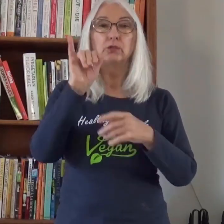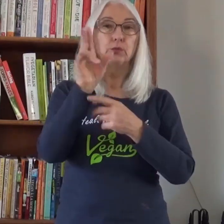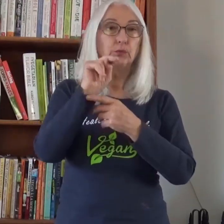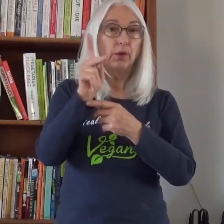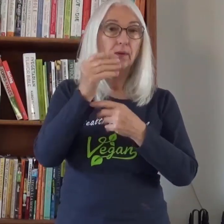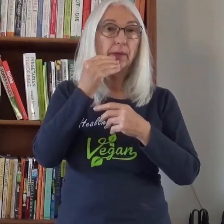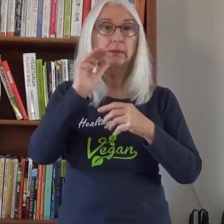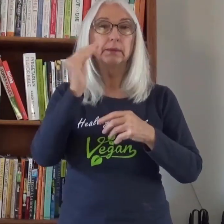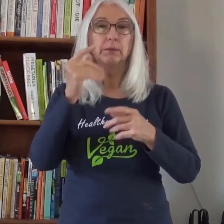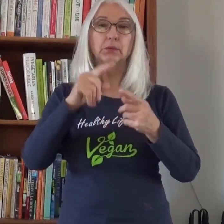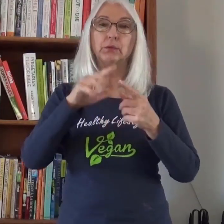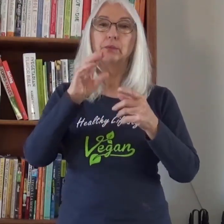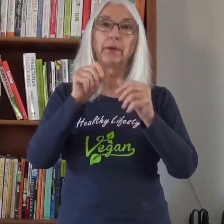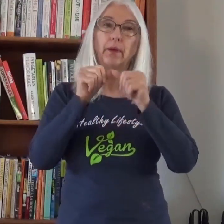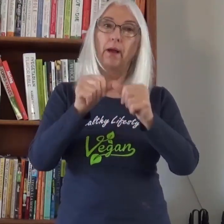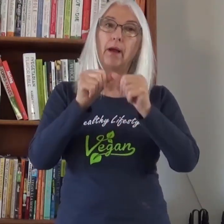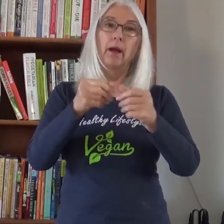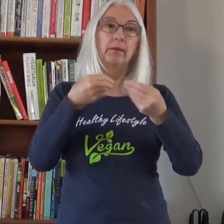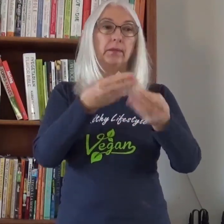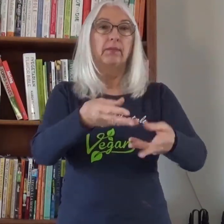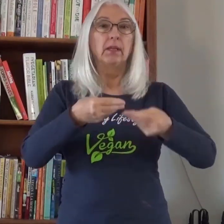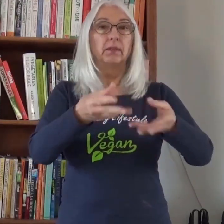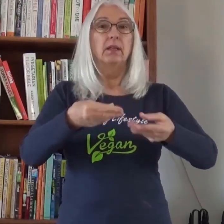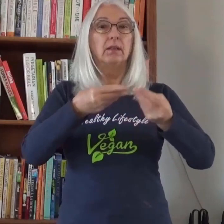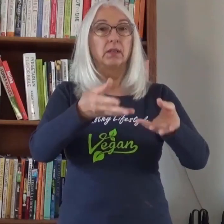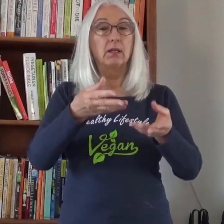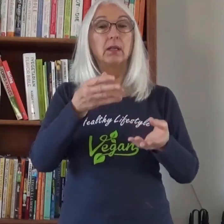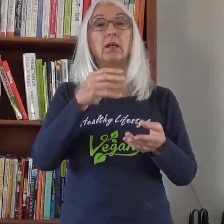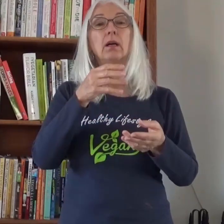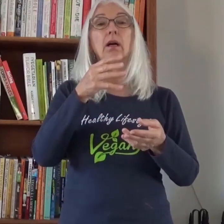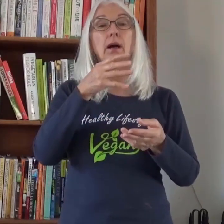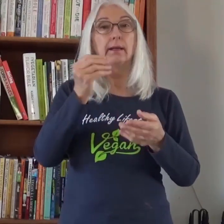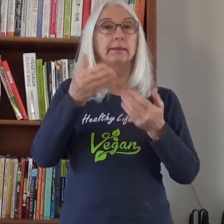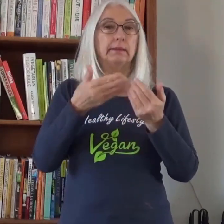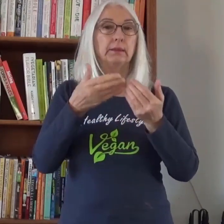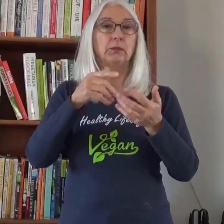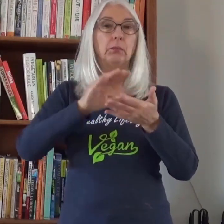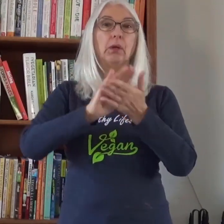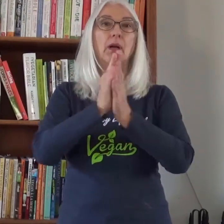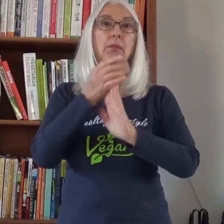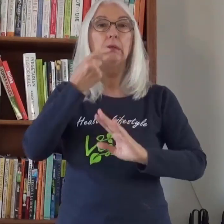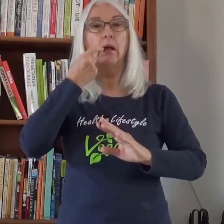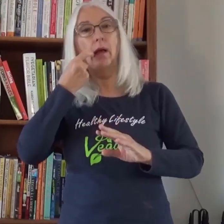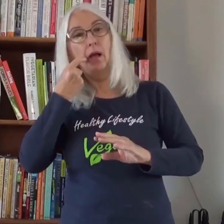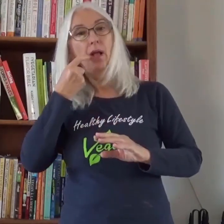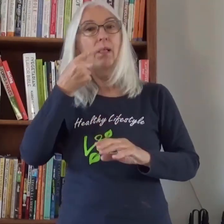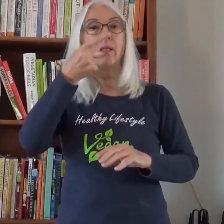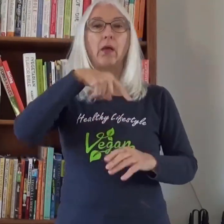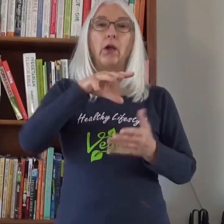and junk food seem to be in constant supply and easily become addictive.